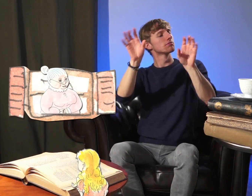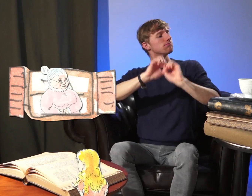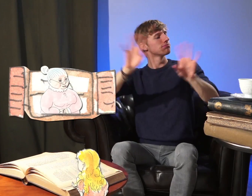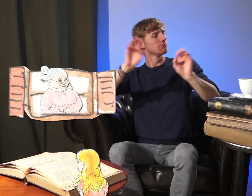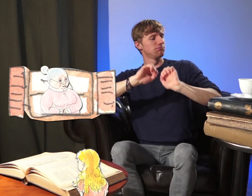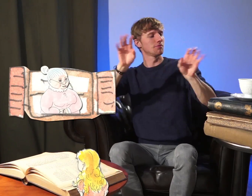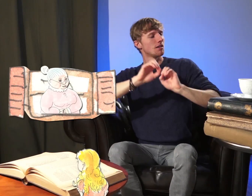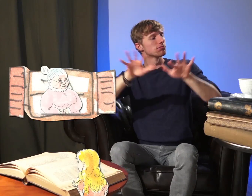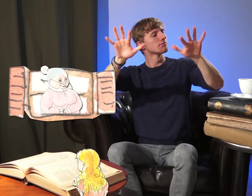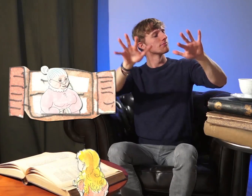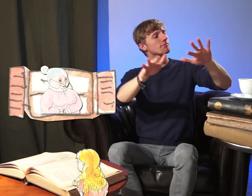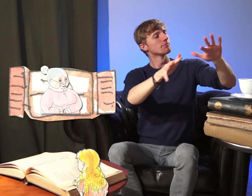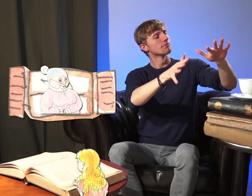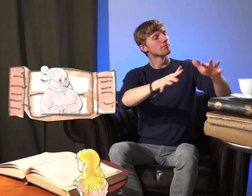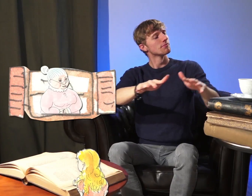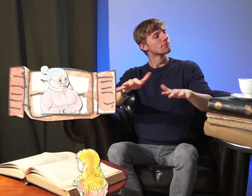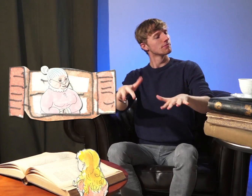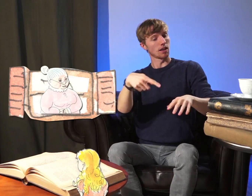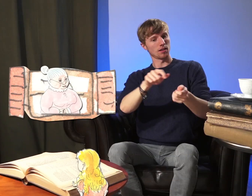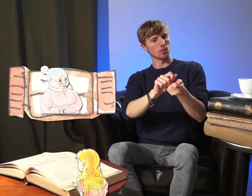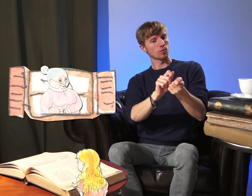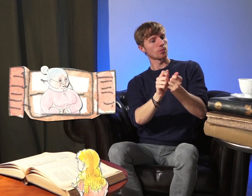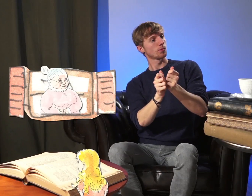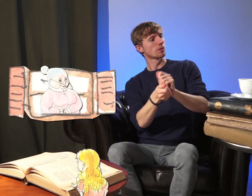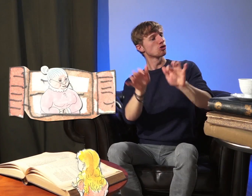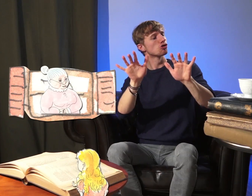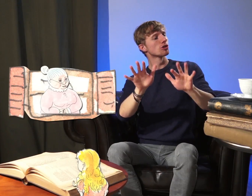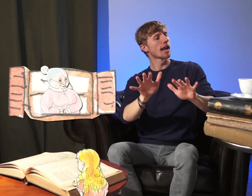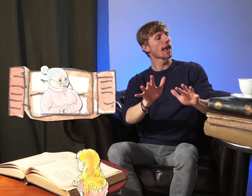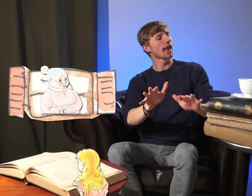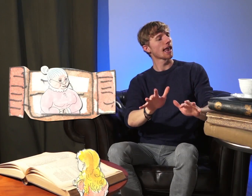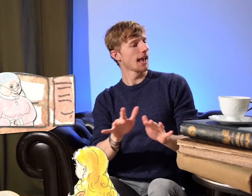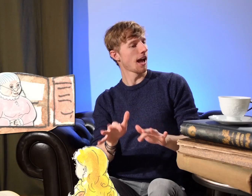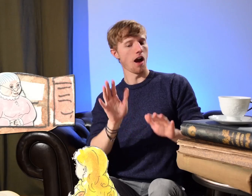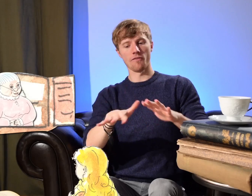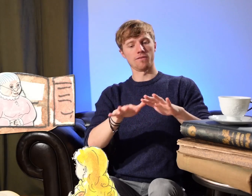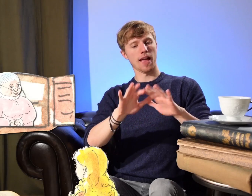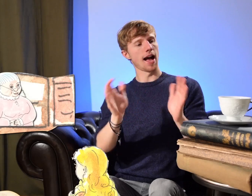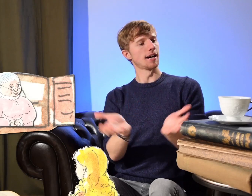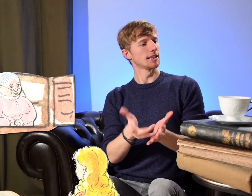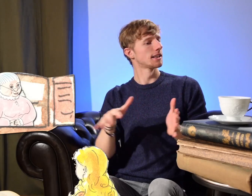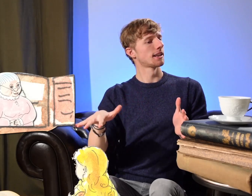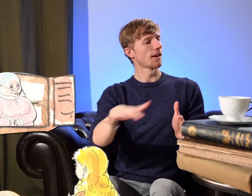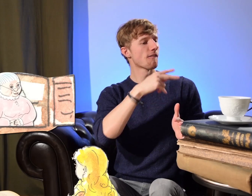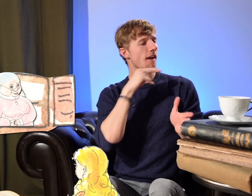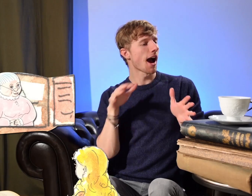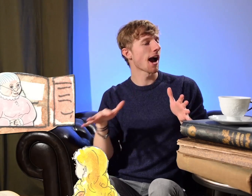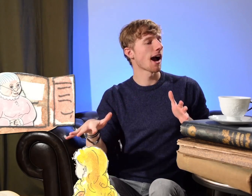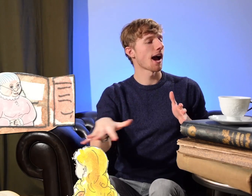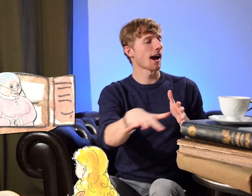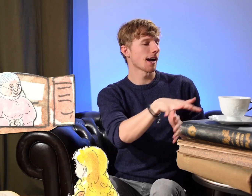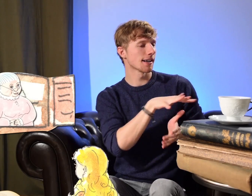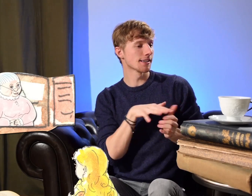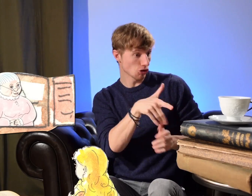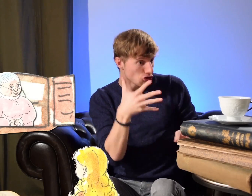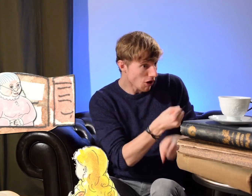so the feathers will fly. Then there´ll be snow on earth."